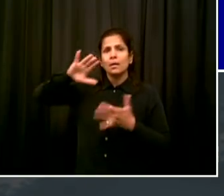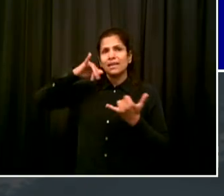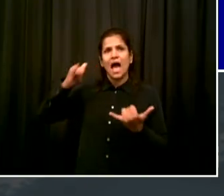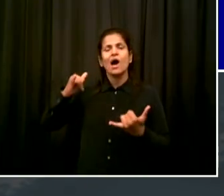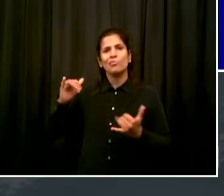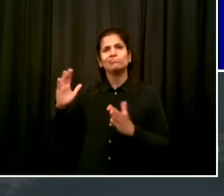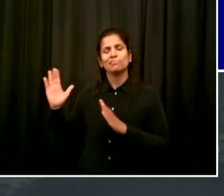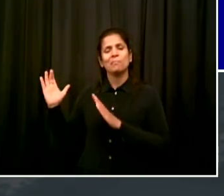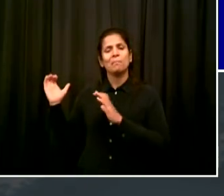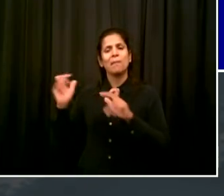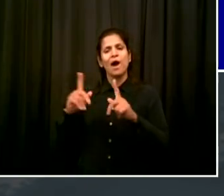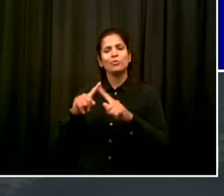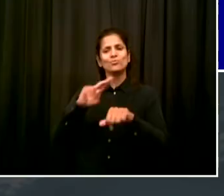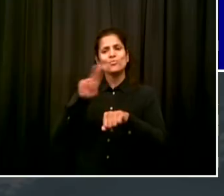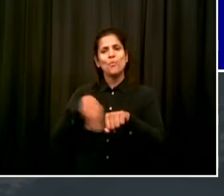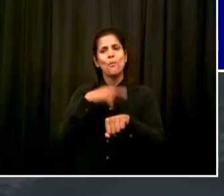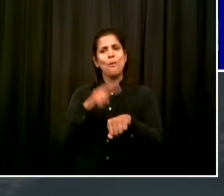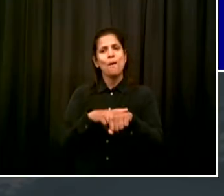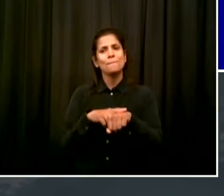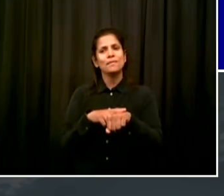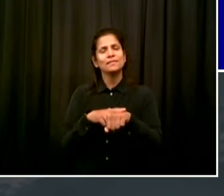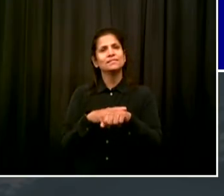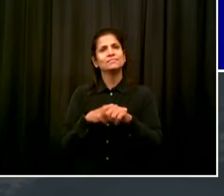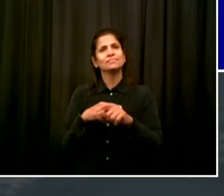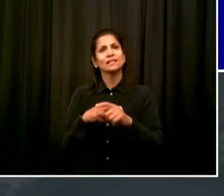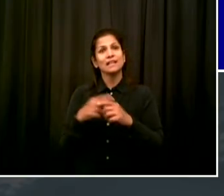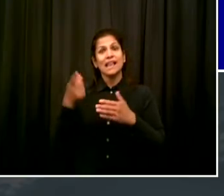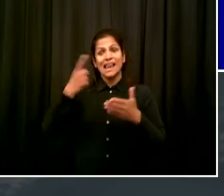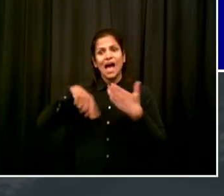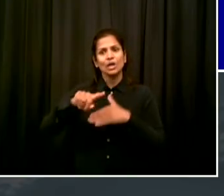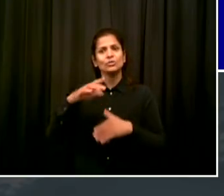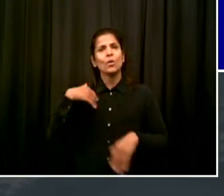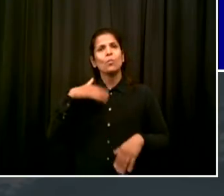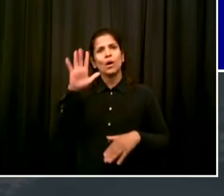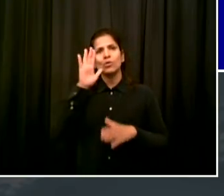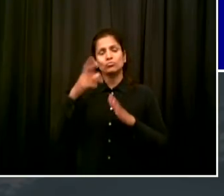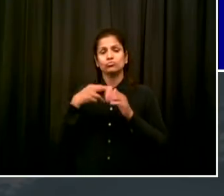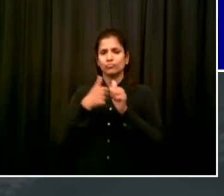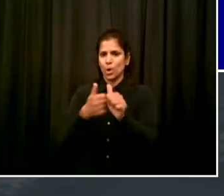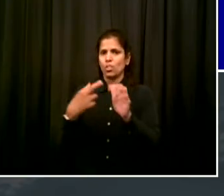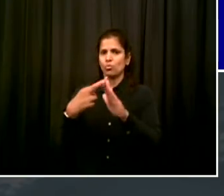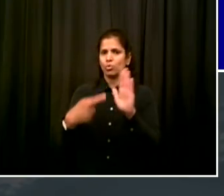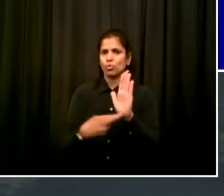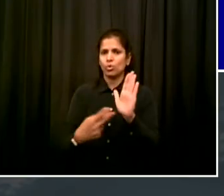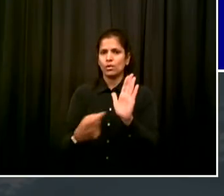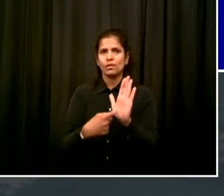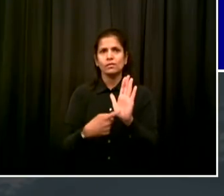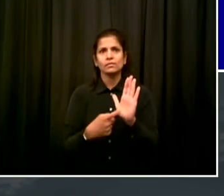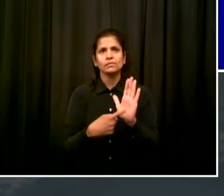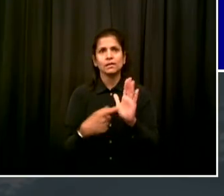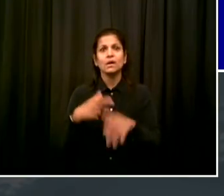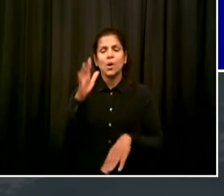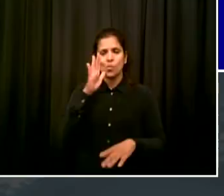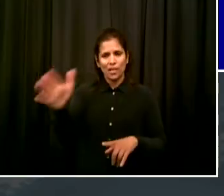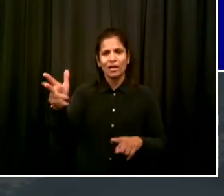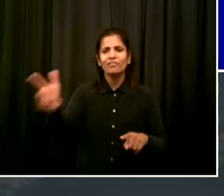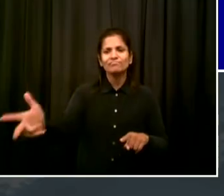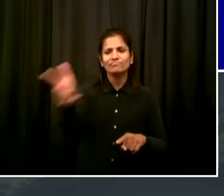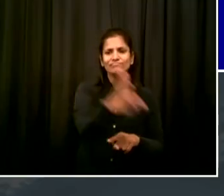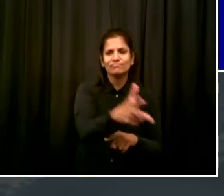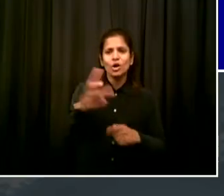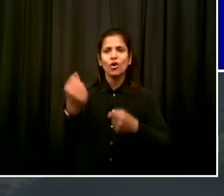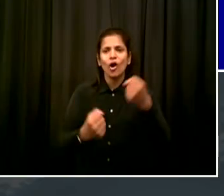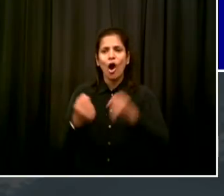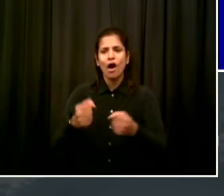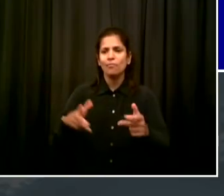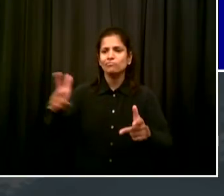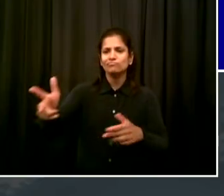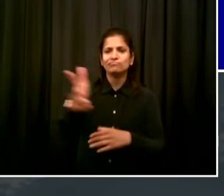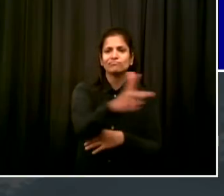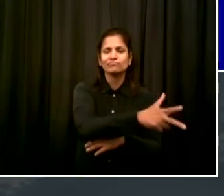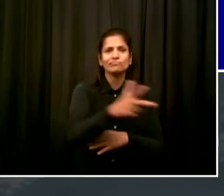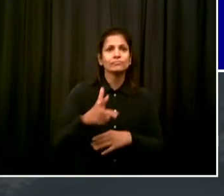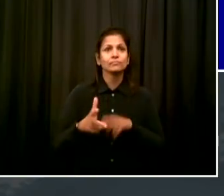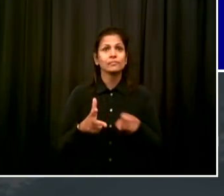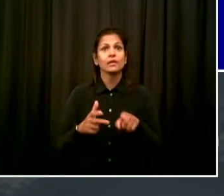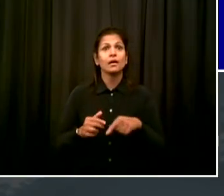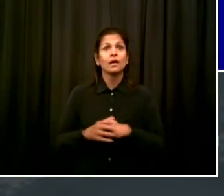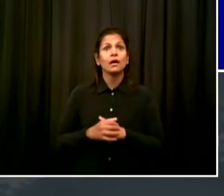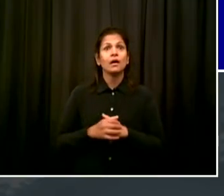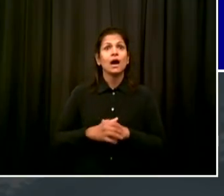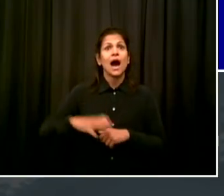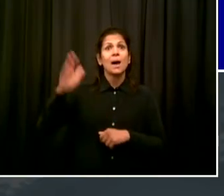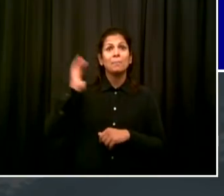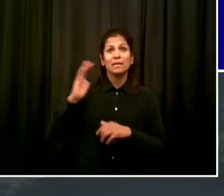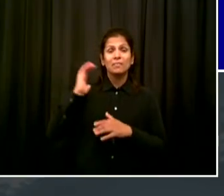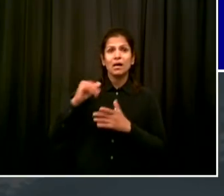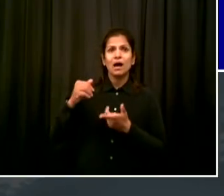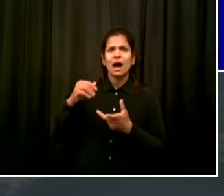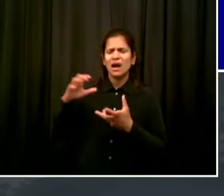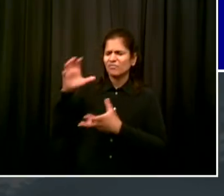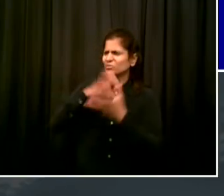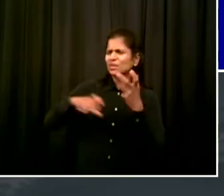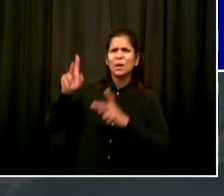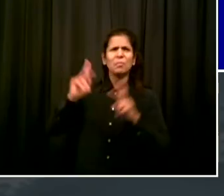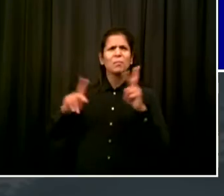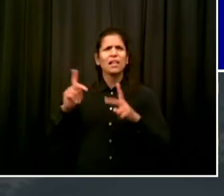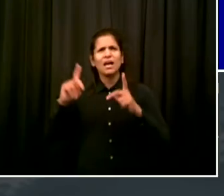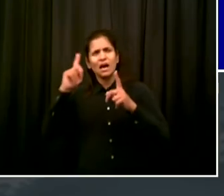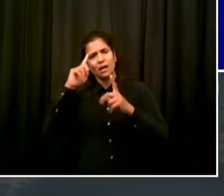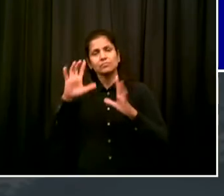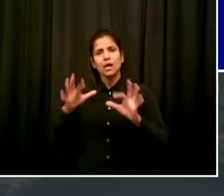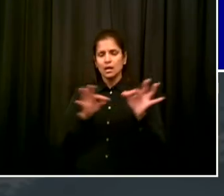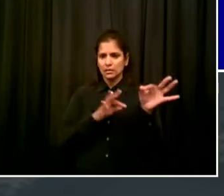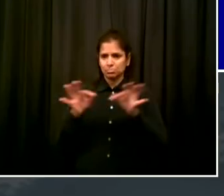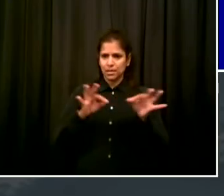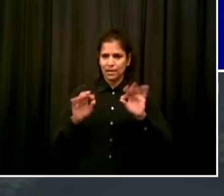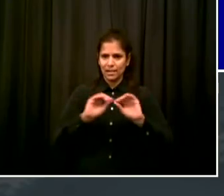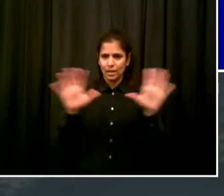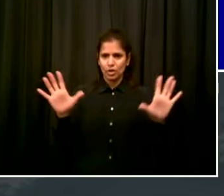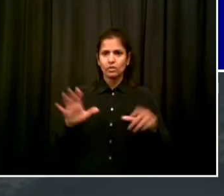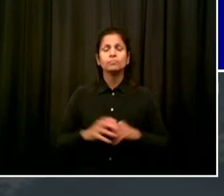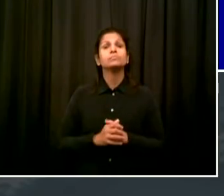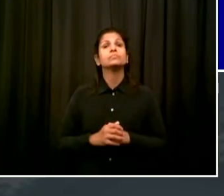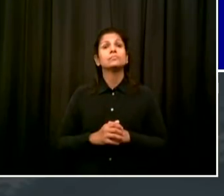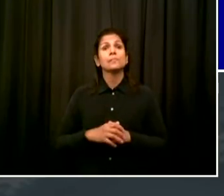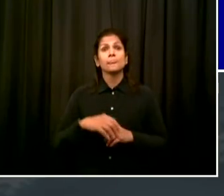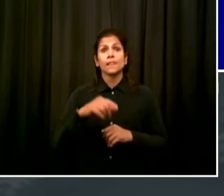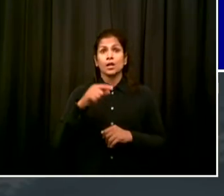DO NEED TO BRING